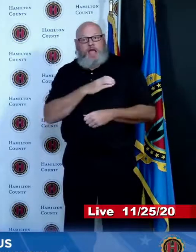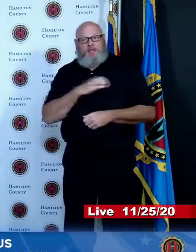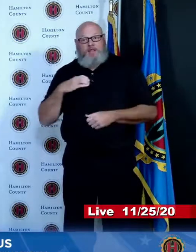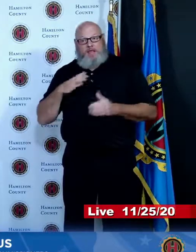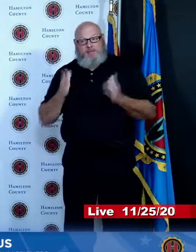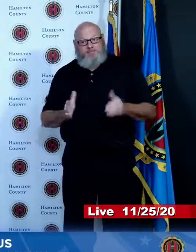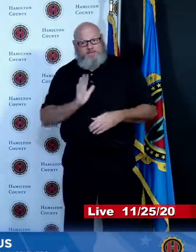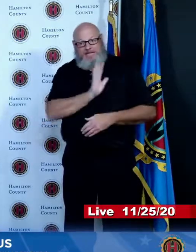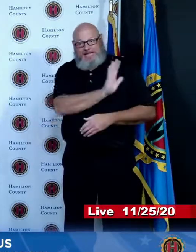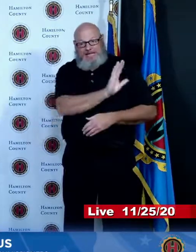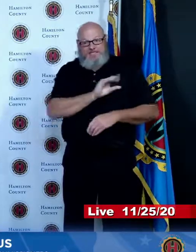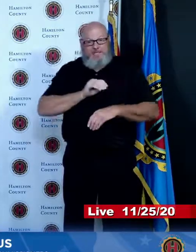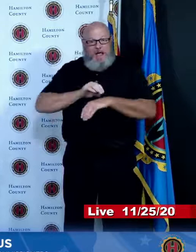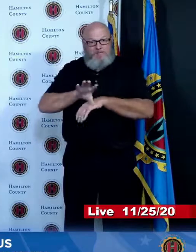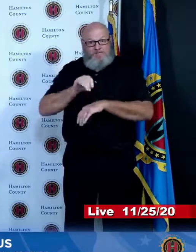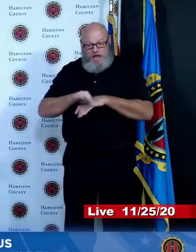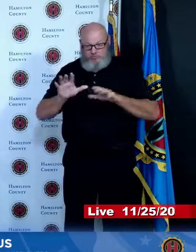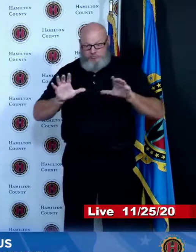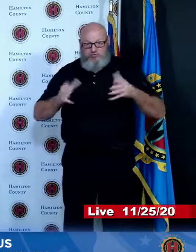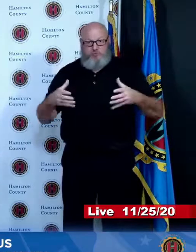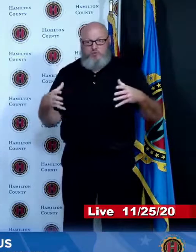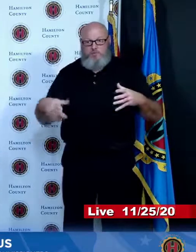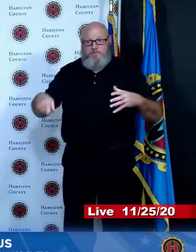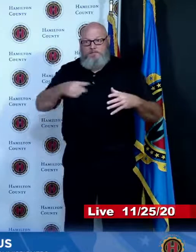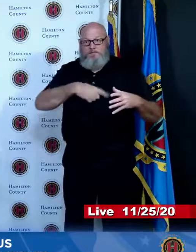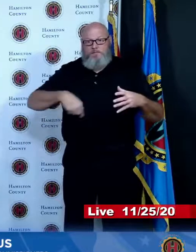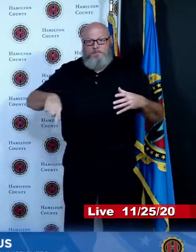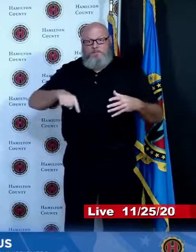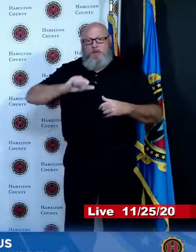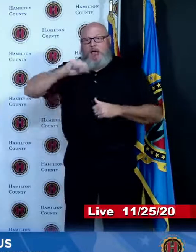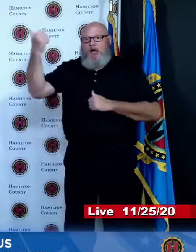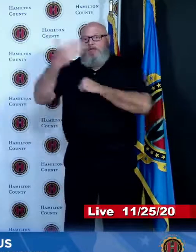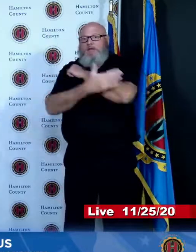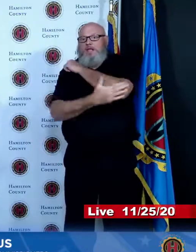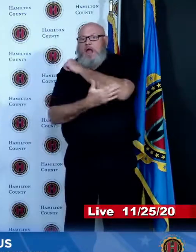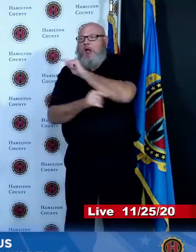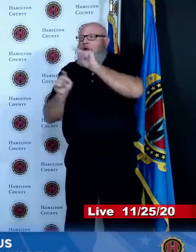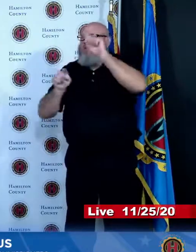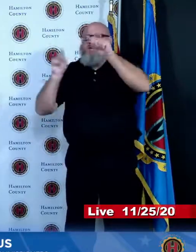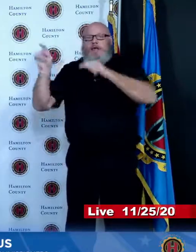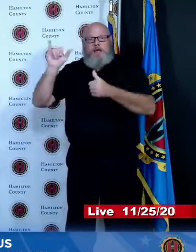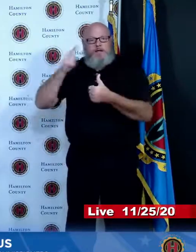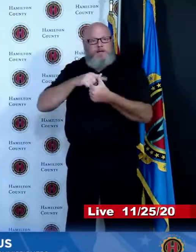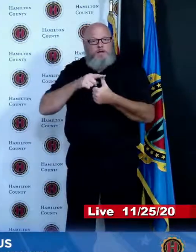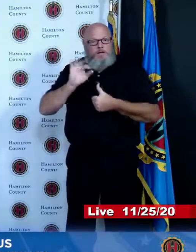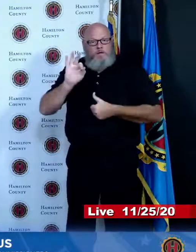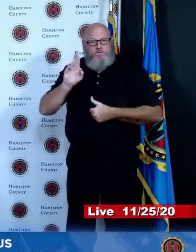other major counties throughout the state including Franklin Cuyahoga I say that slow